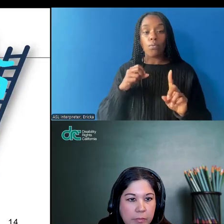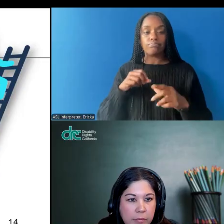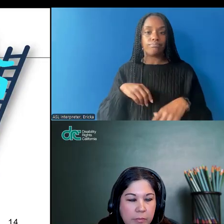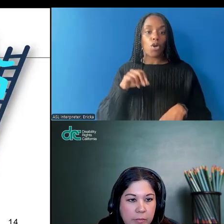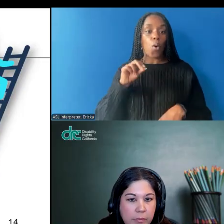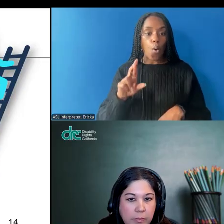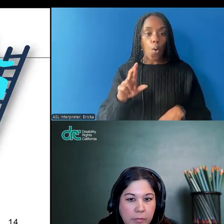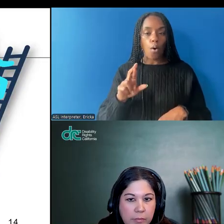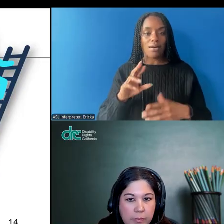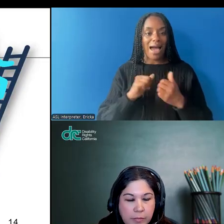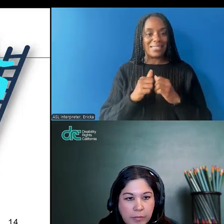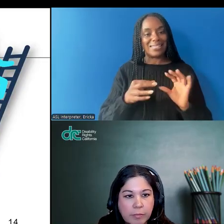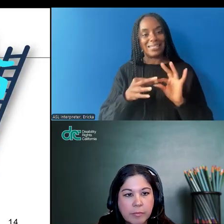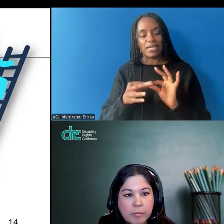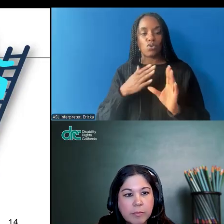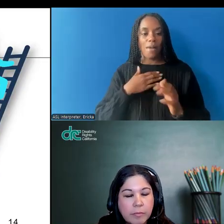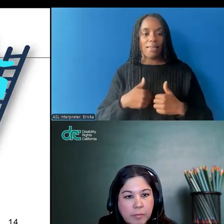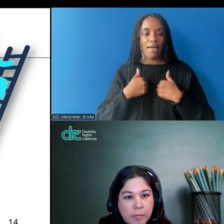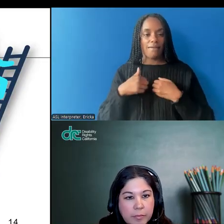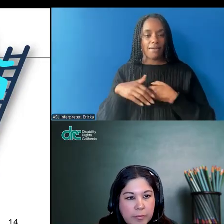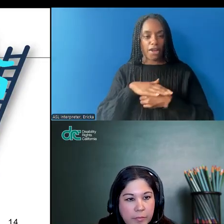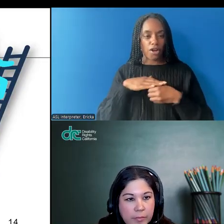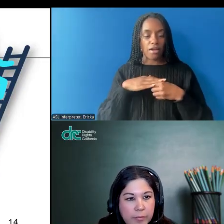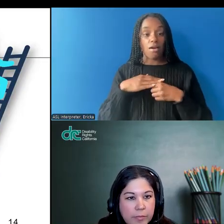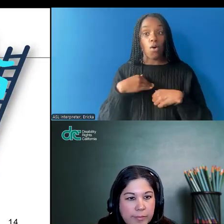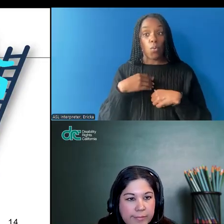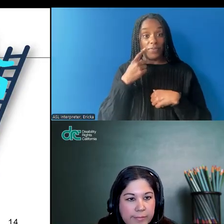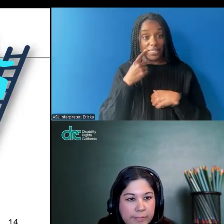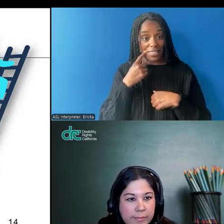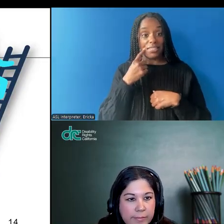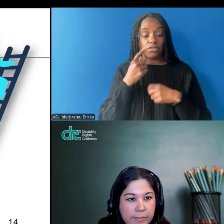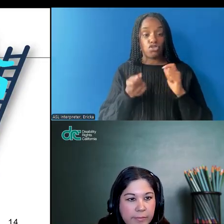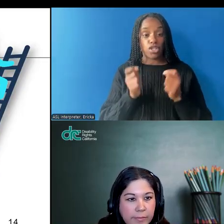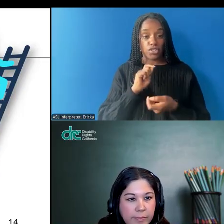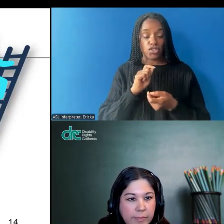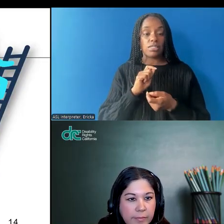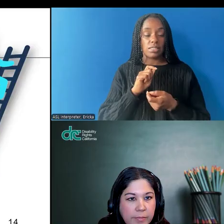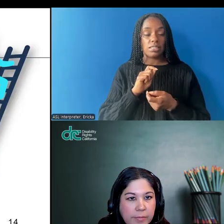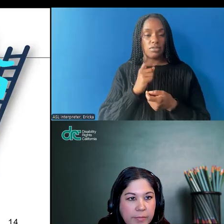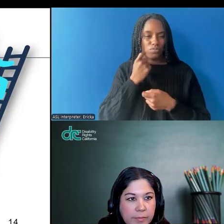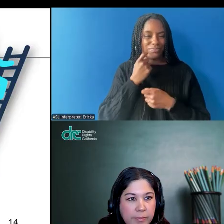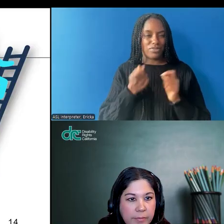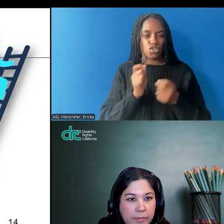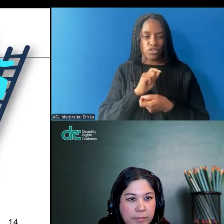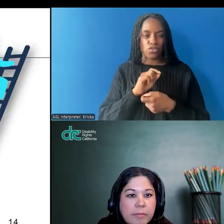We've seen changes to to recently, right. There's been changes to the IPP template.